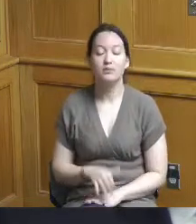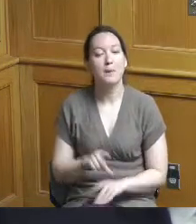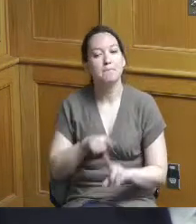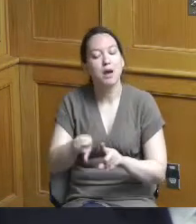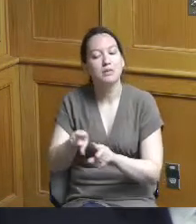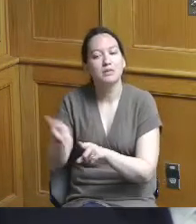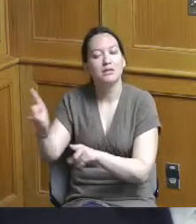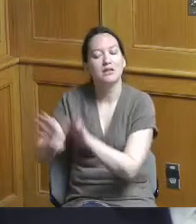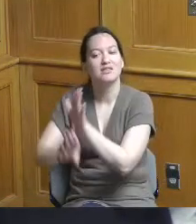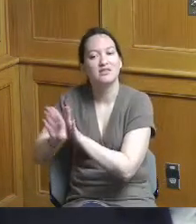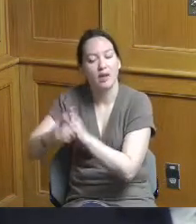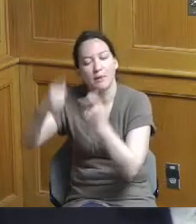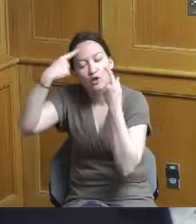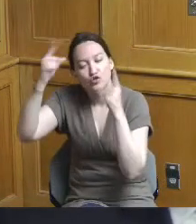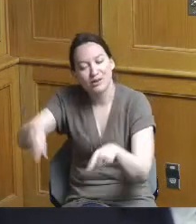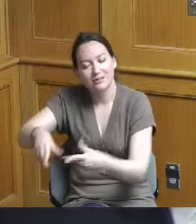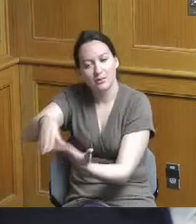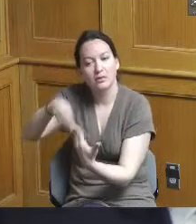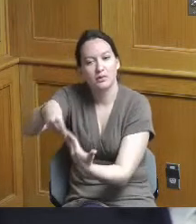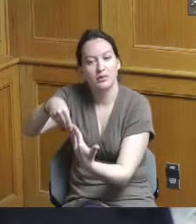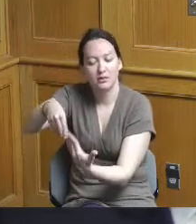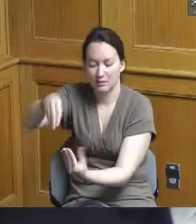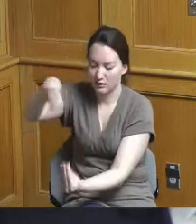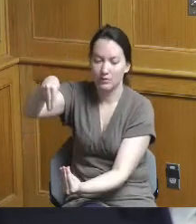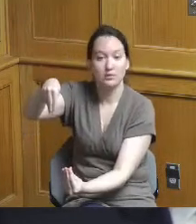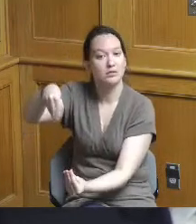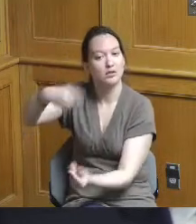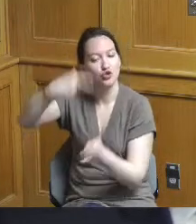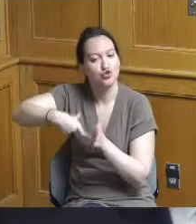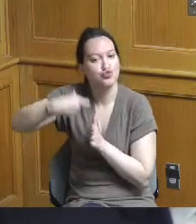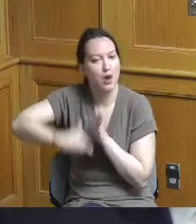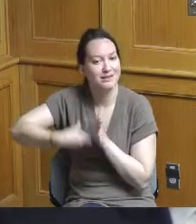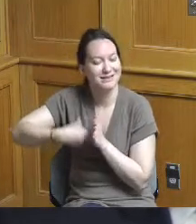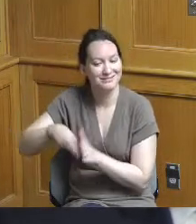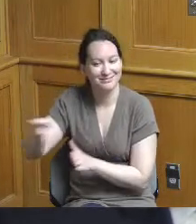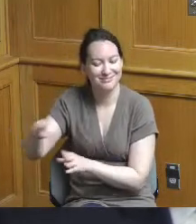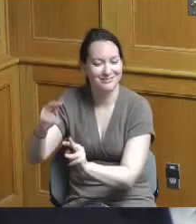development agreement this was the cost of the development agreement in that in that contract